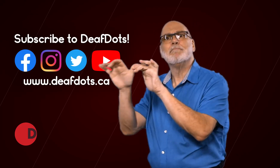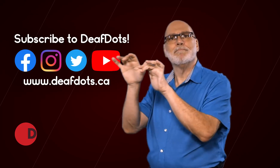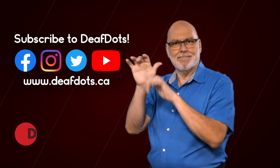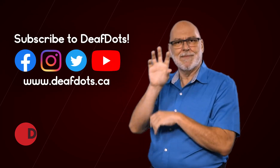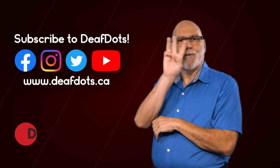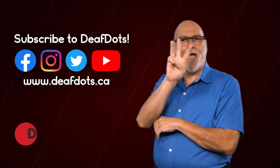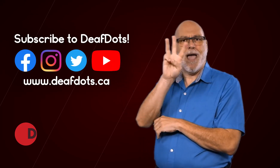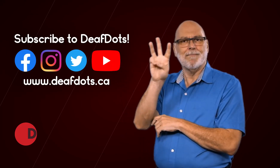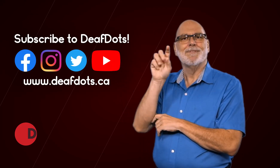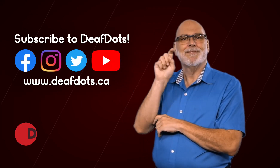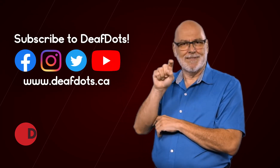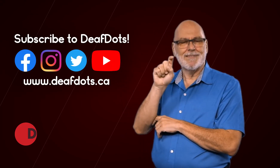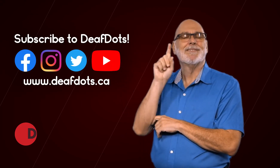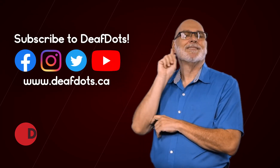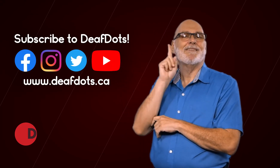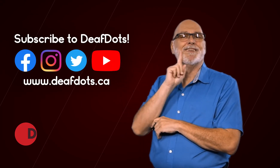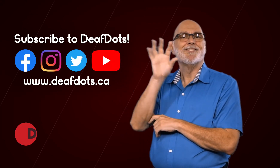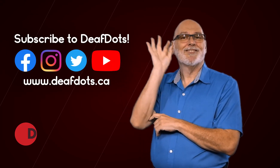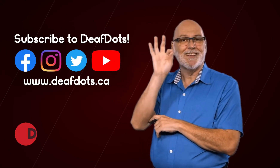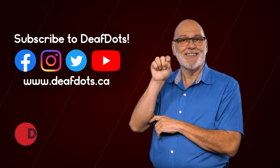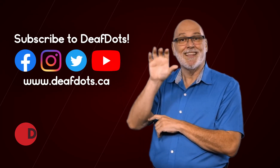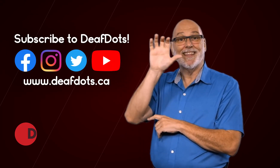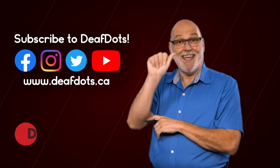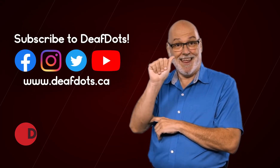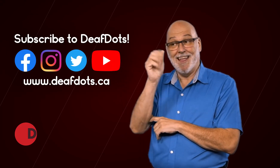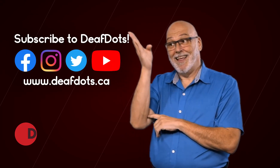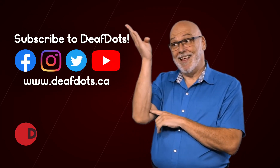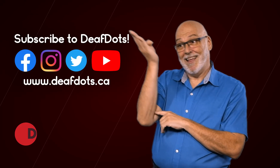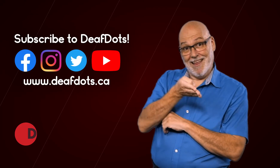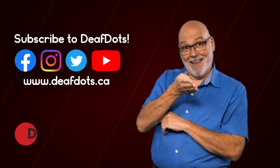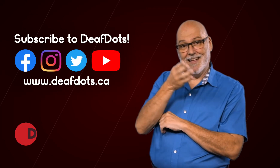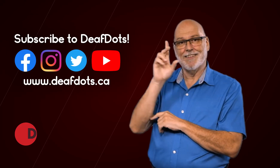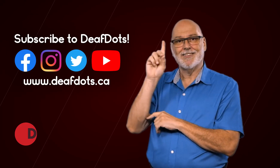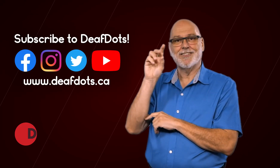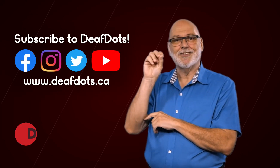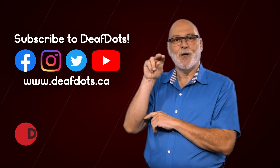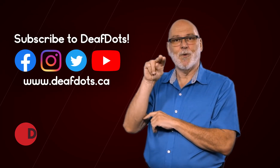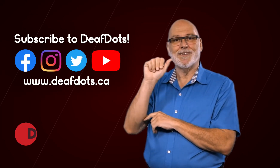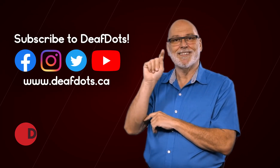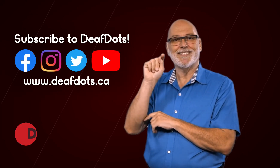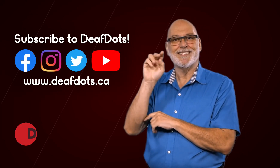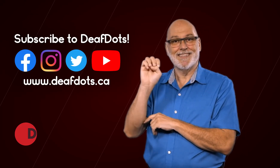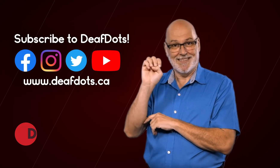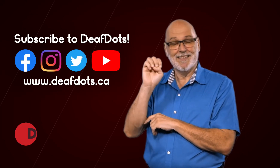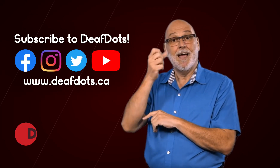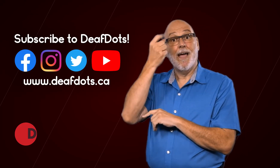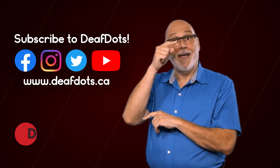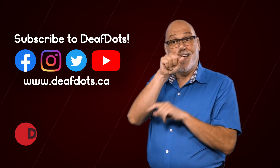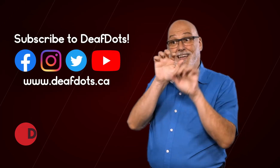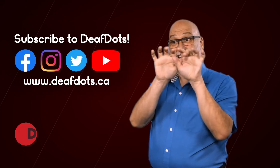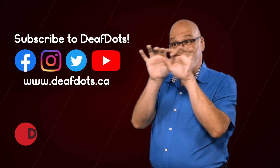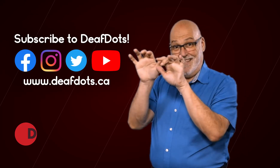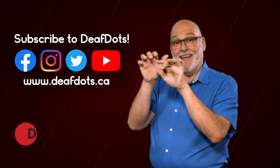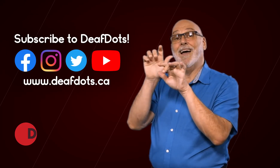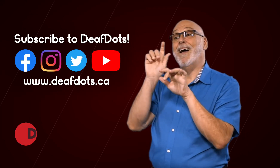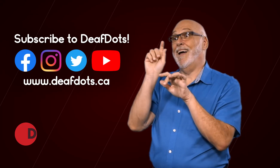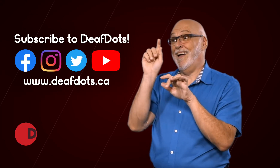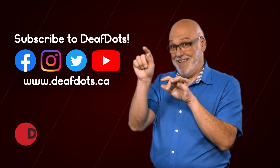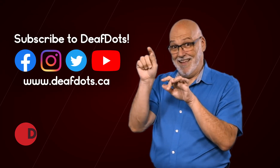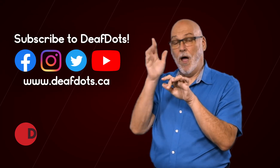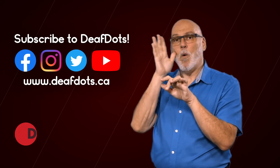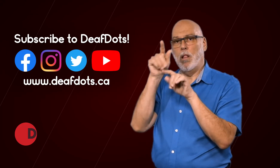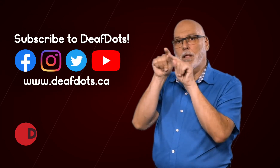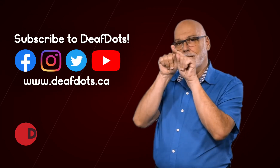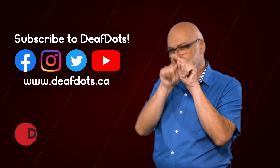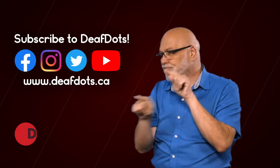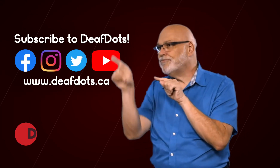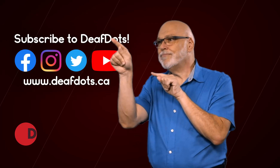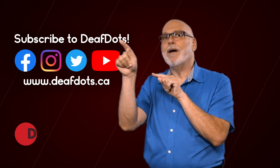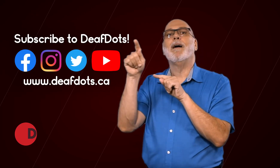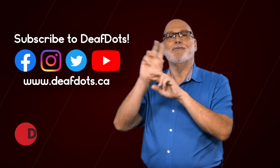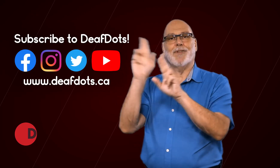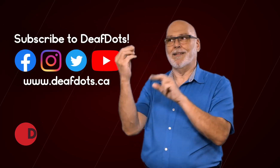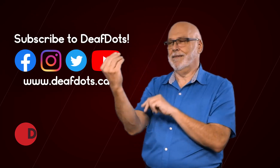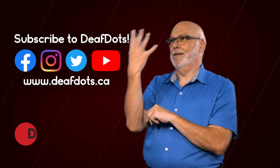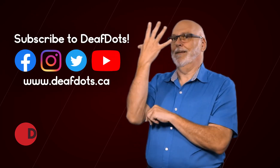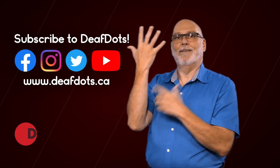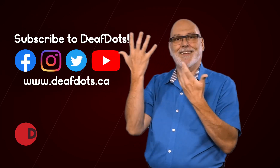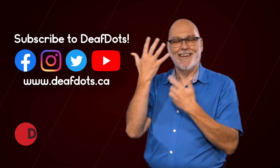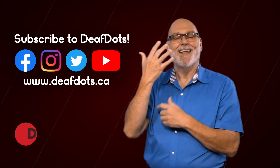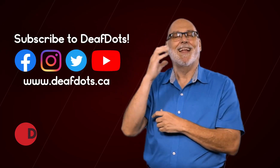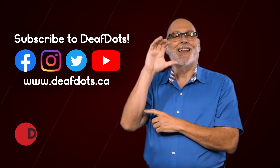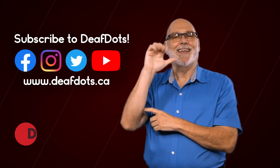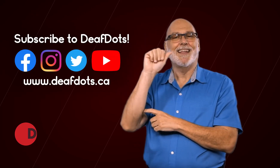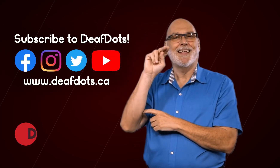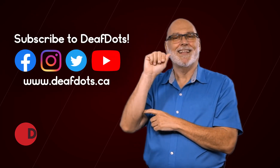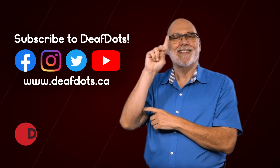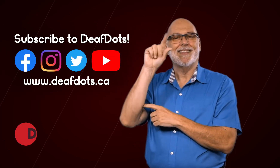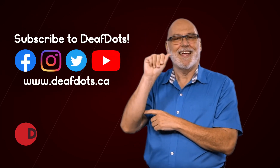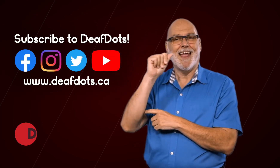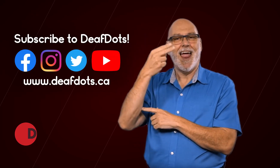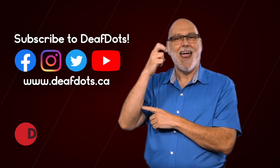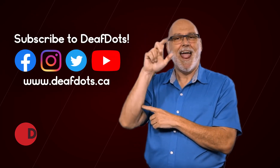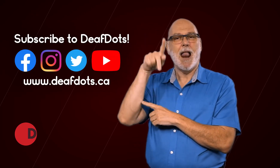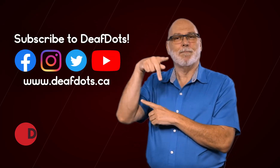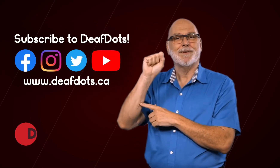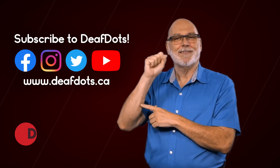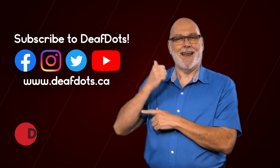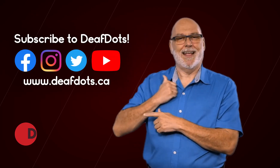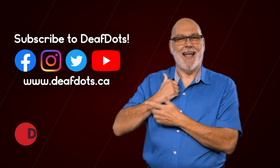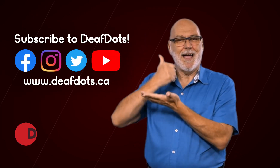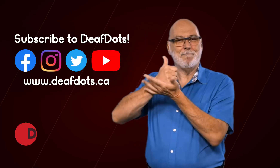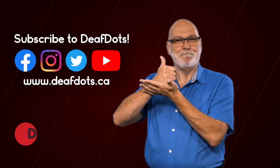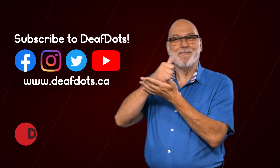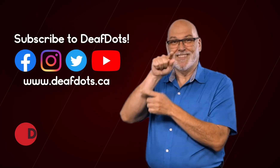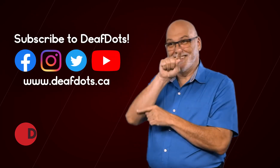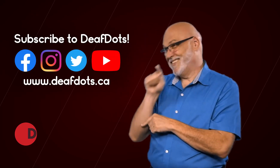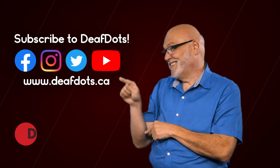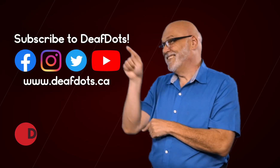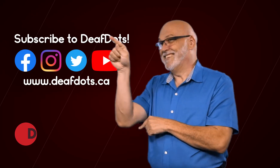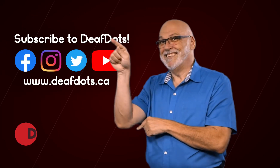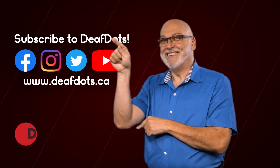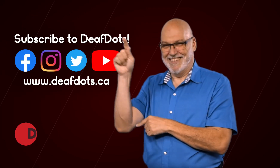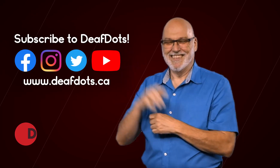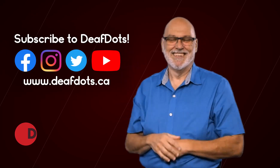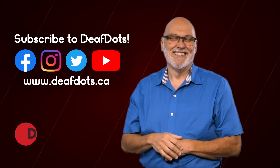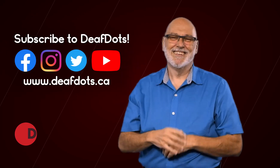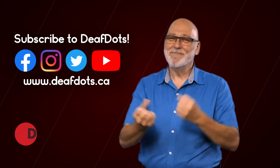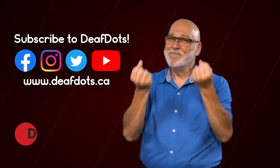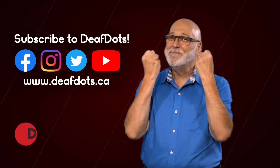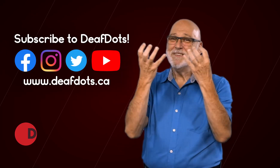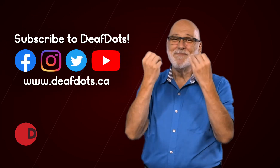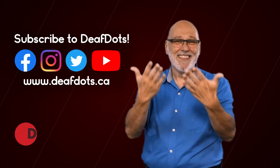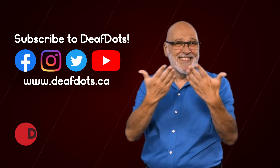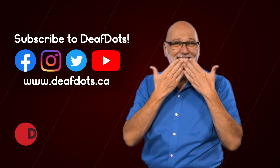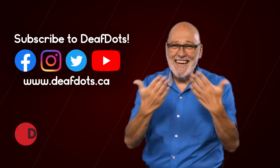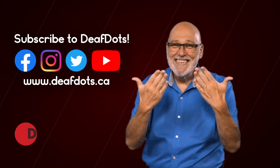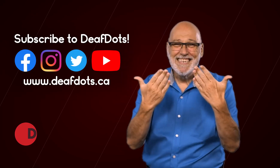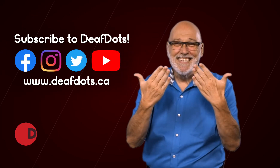www.deafdots.ca/donate to invest in DeafDots so we can give back!